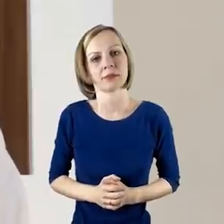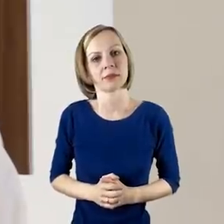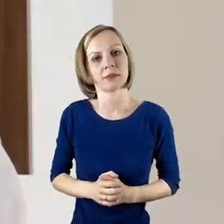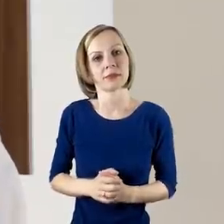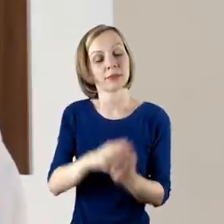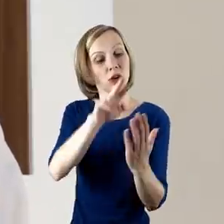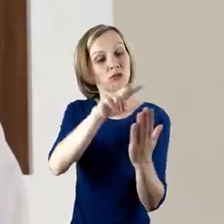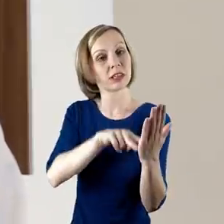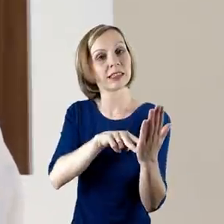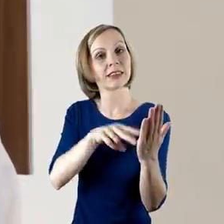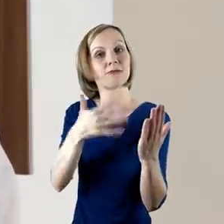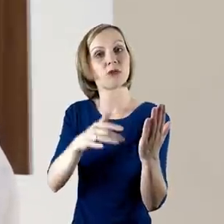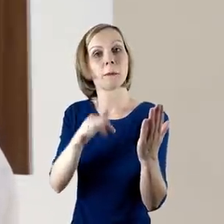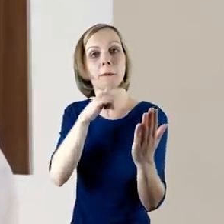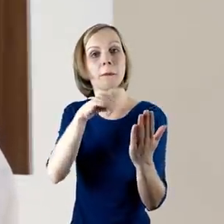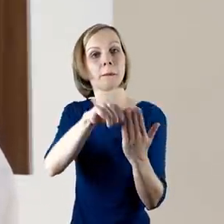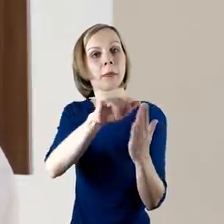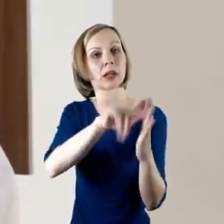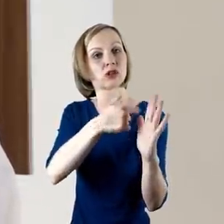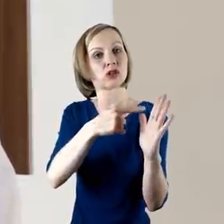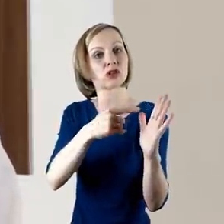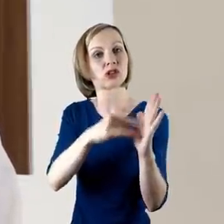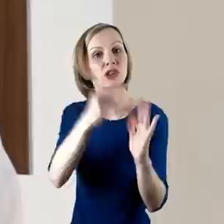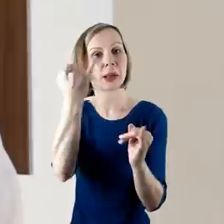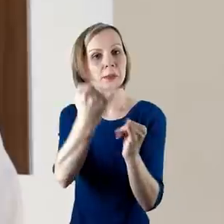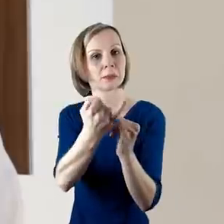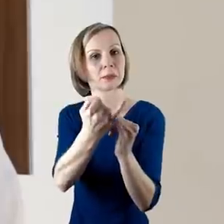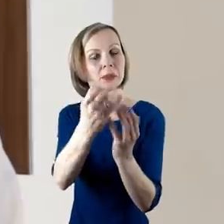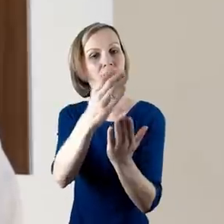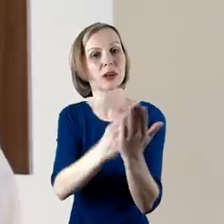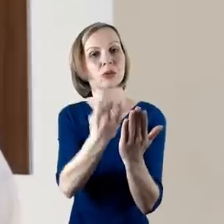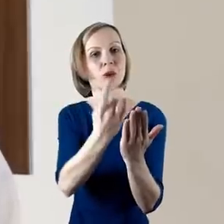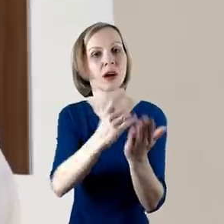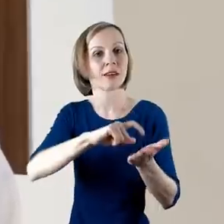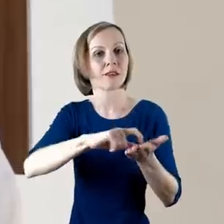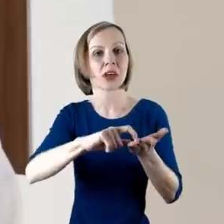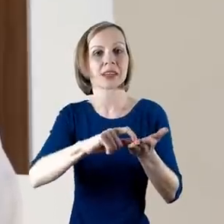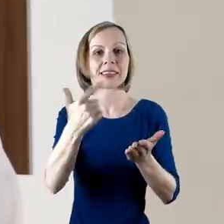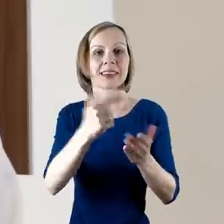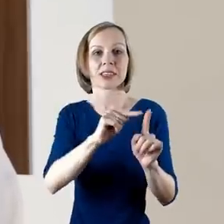A reading from the letter of James, Chapter 1, verses 17 to the end.